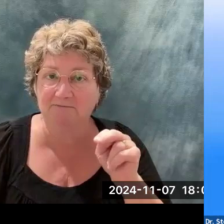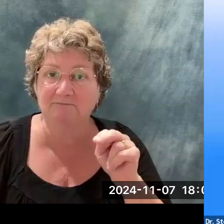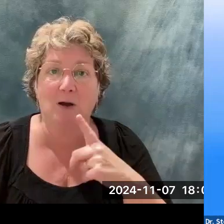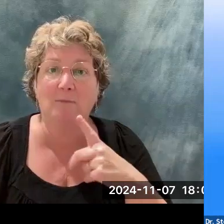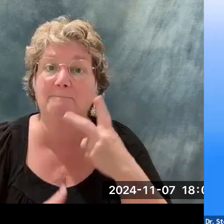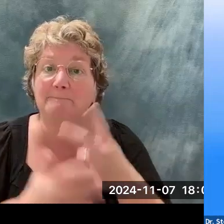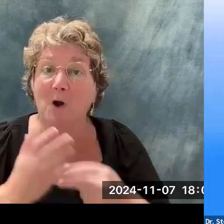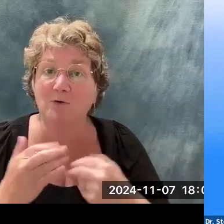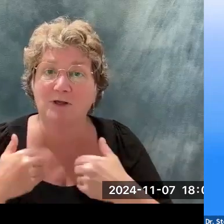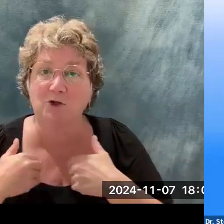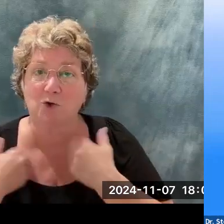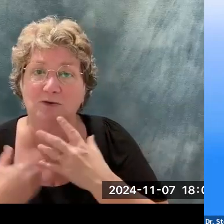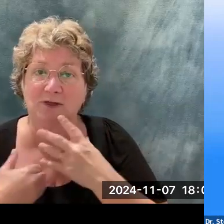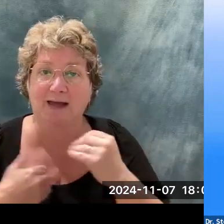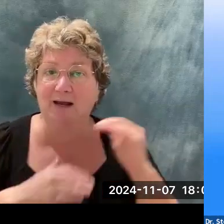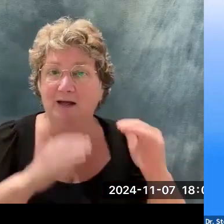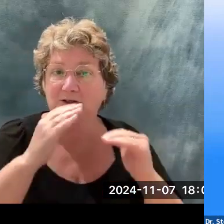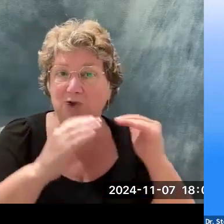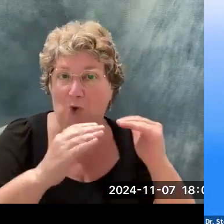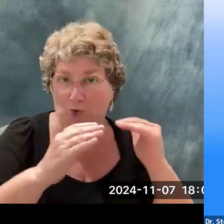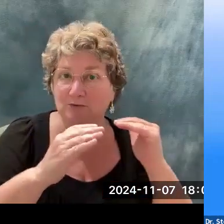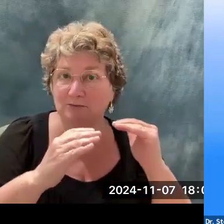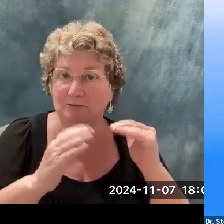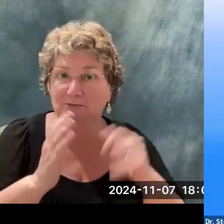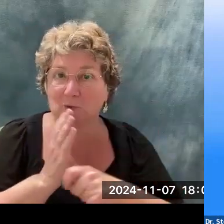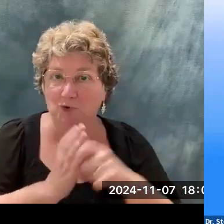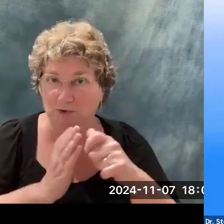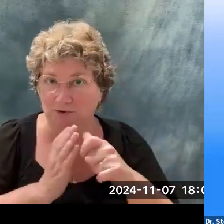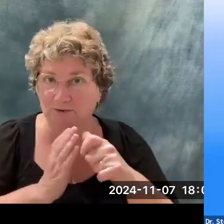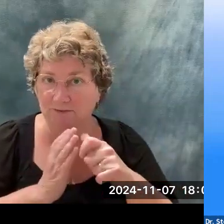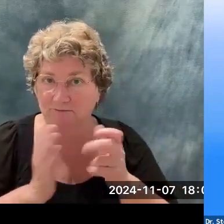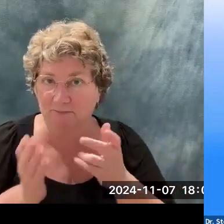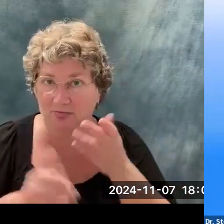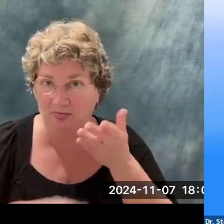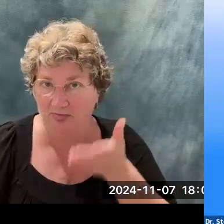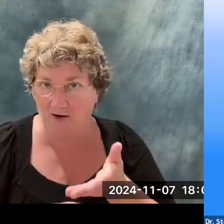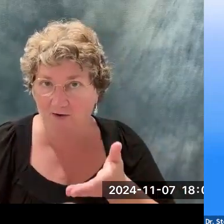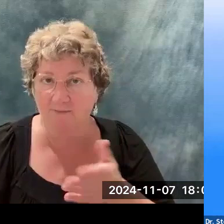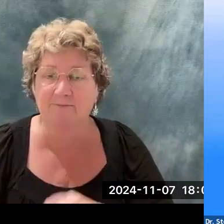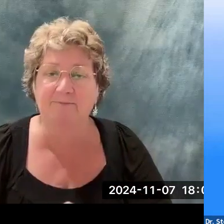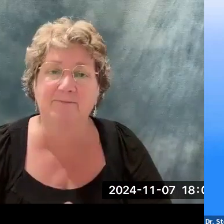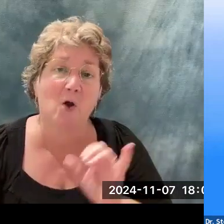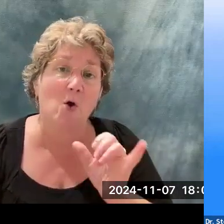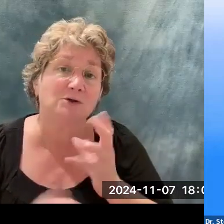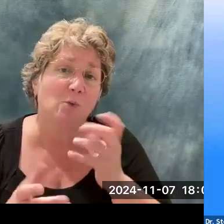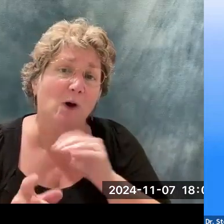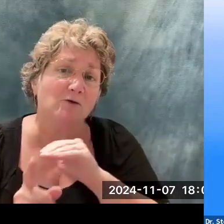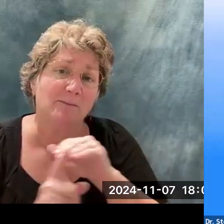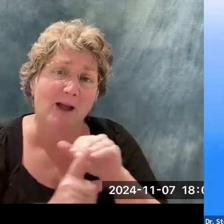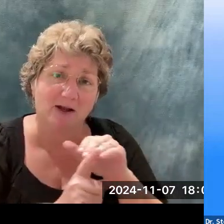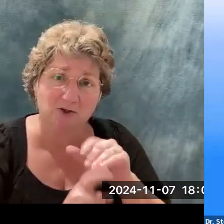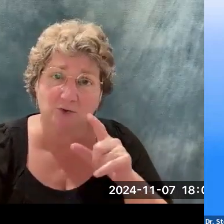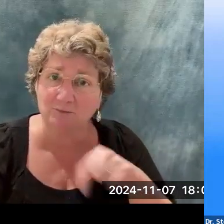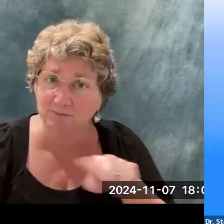there as well. And I just want to again remind you all that schools are there as a resource. If